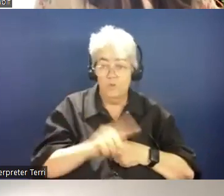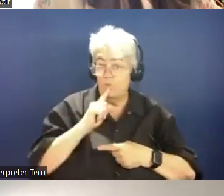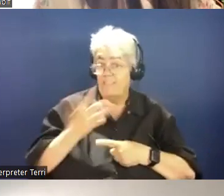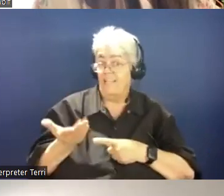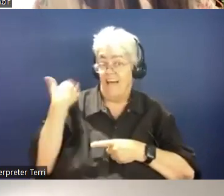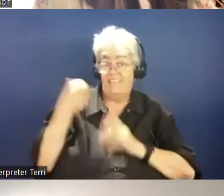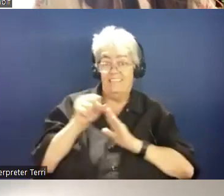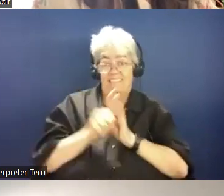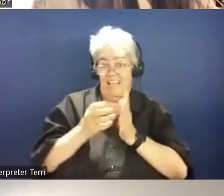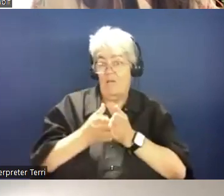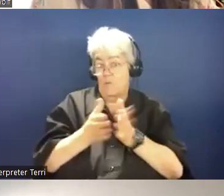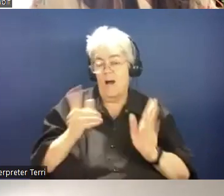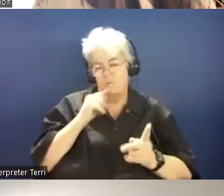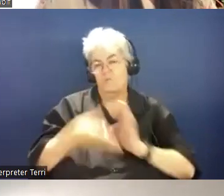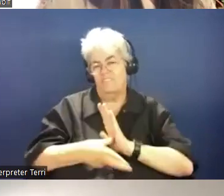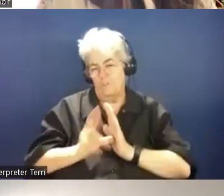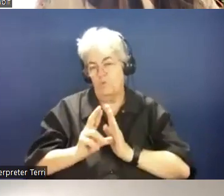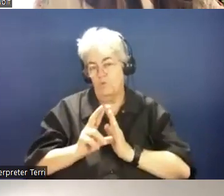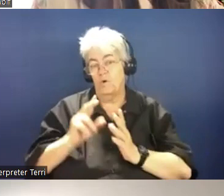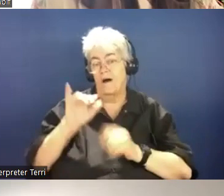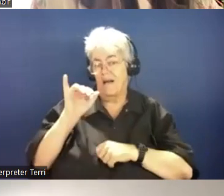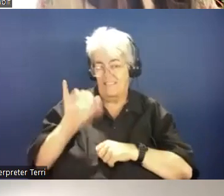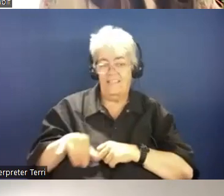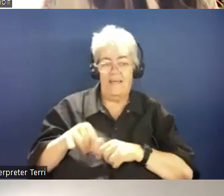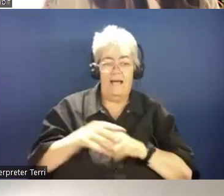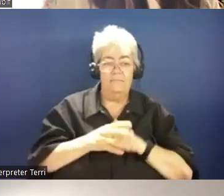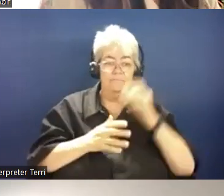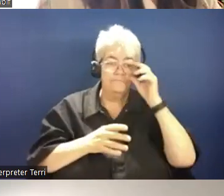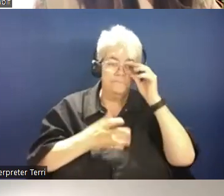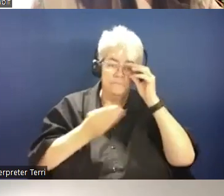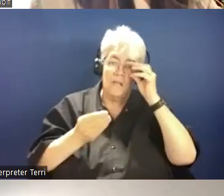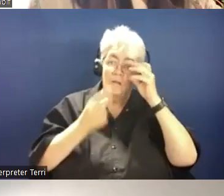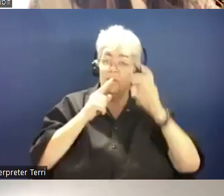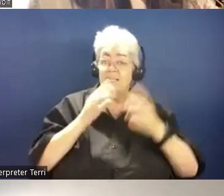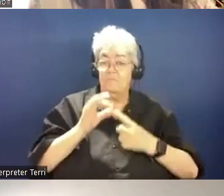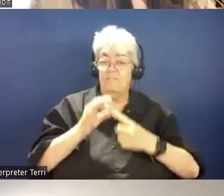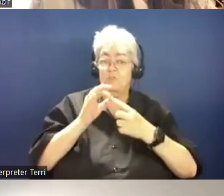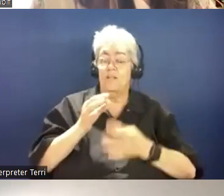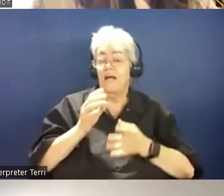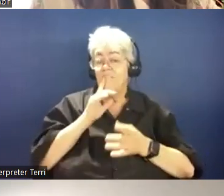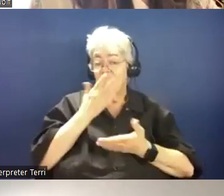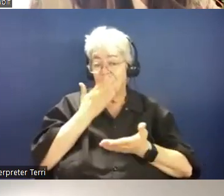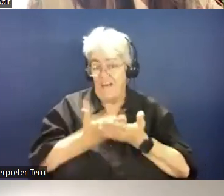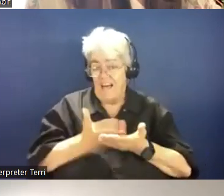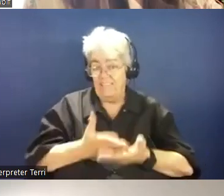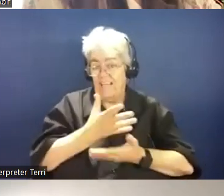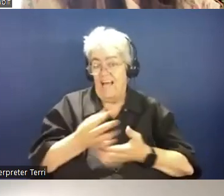this will be a similar recap as that. But we wanted to do a special Fax and Snacks about the legislative session, so we could do a slightly deeper dive